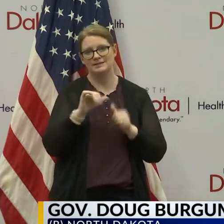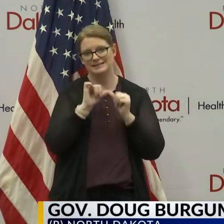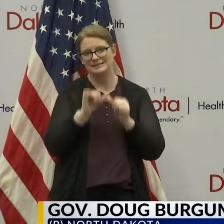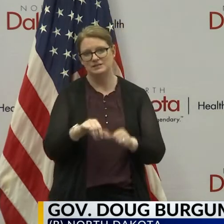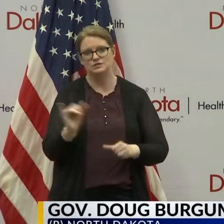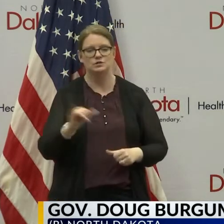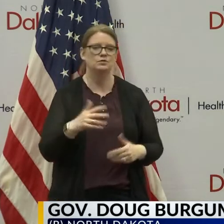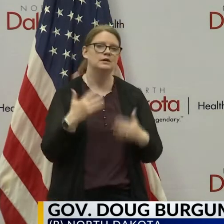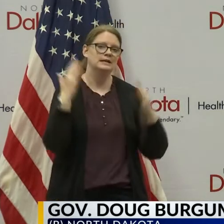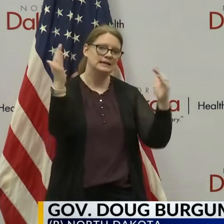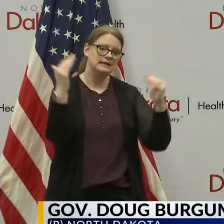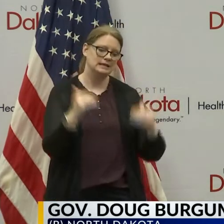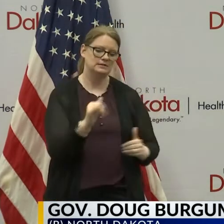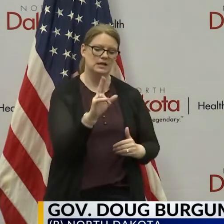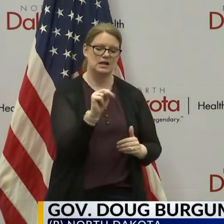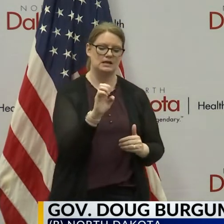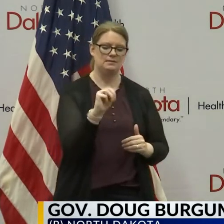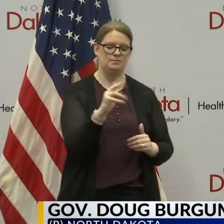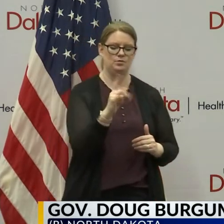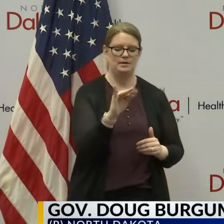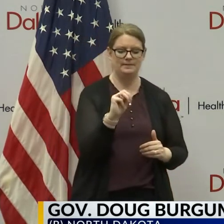A GREAT MOVE BY THOSE COMPANIES